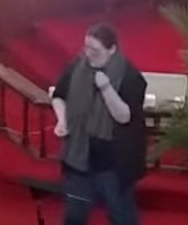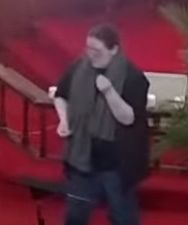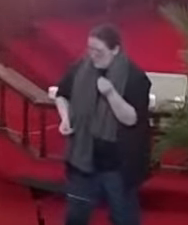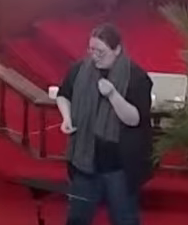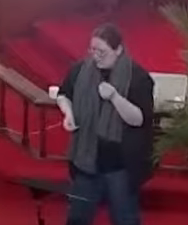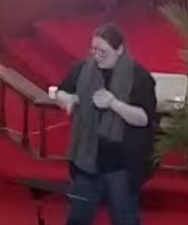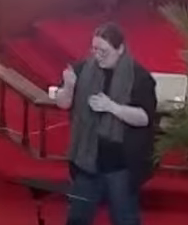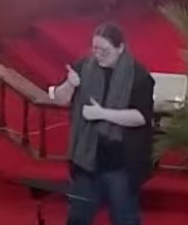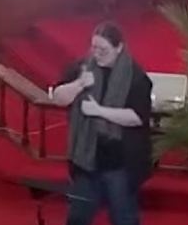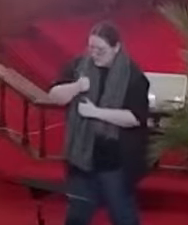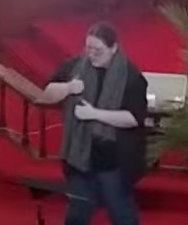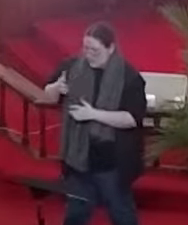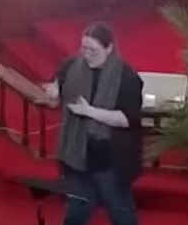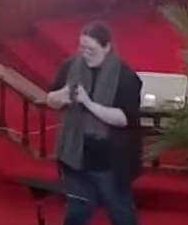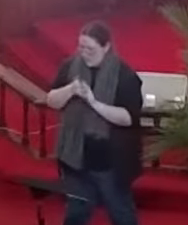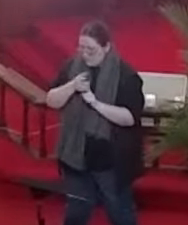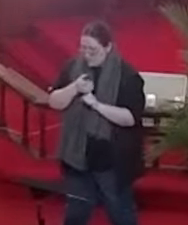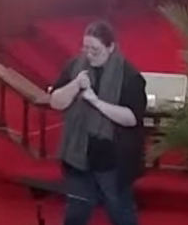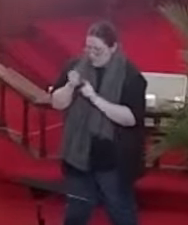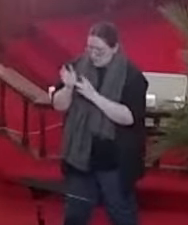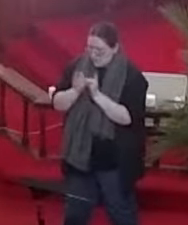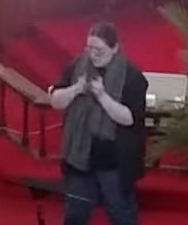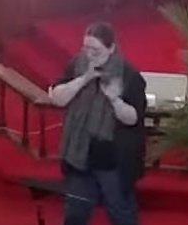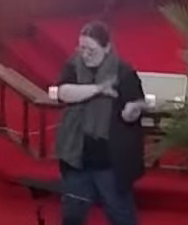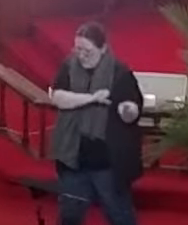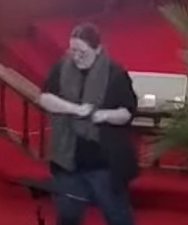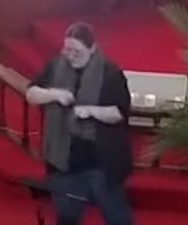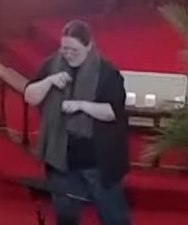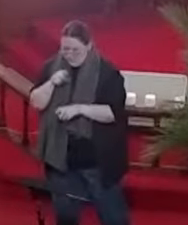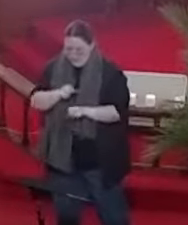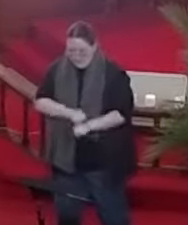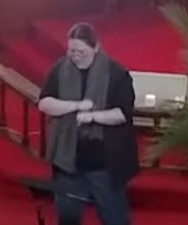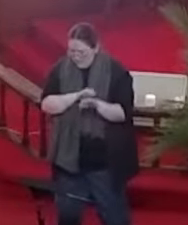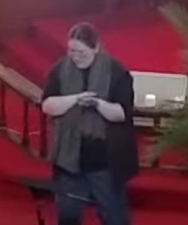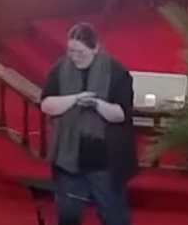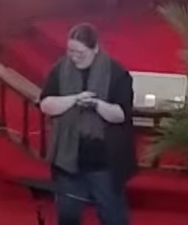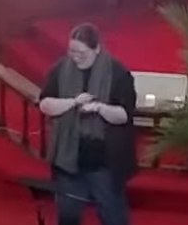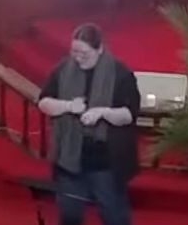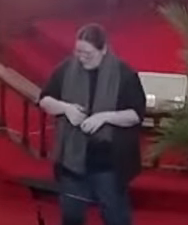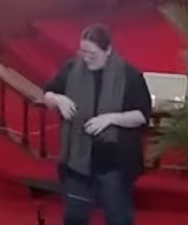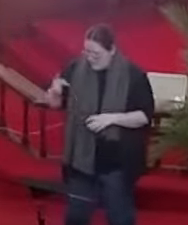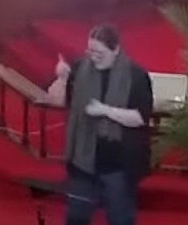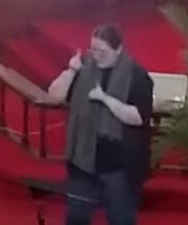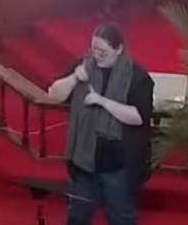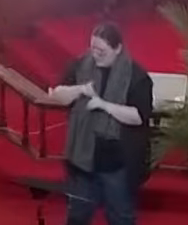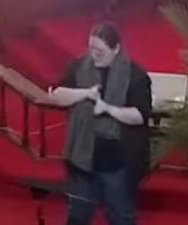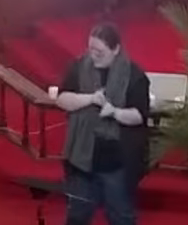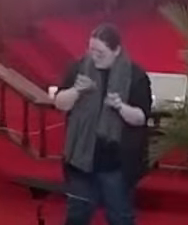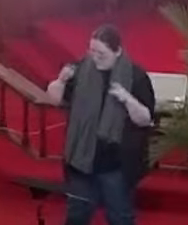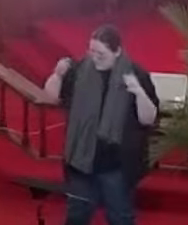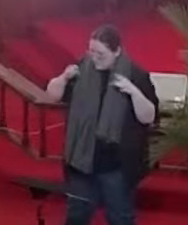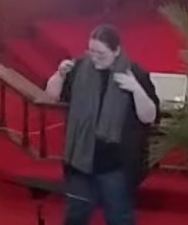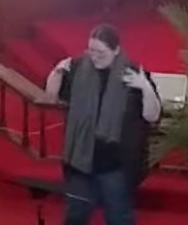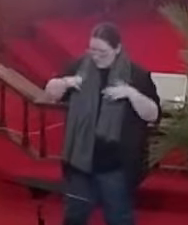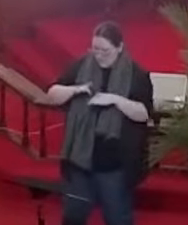Soldiers arrested Jesus, dragging Him down the hill, and his disciples scattered like frightened children